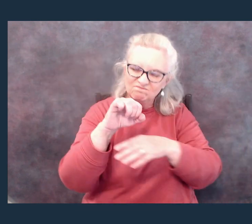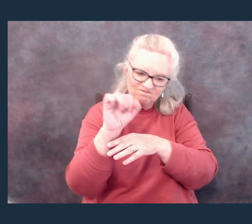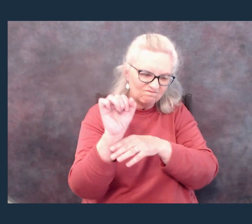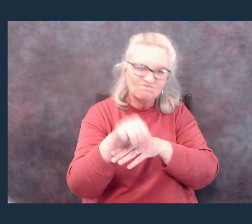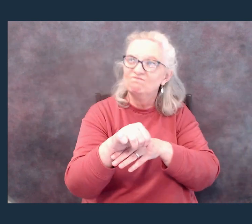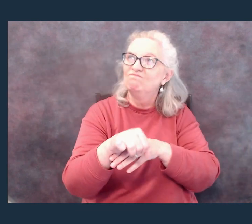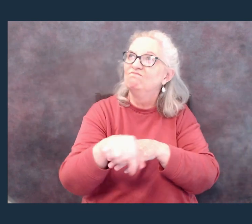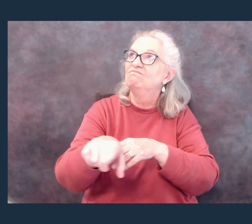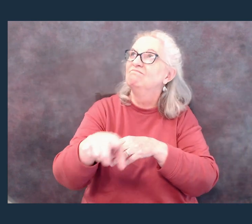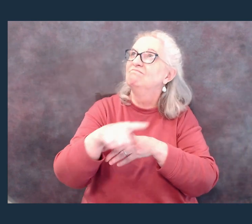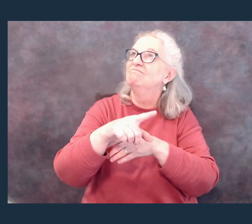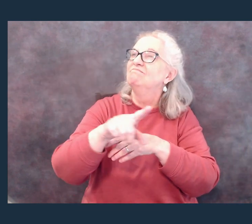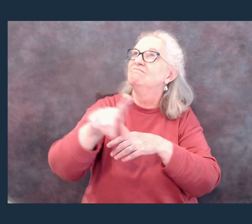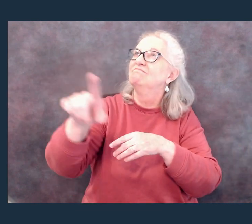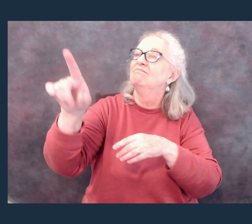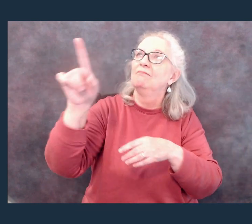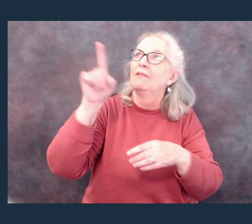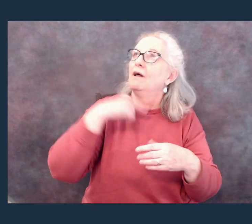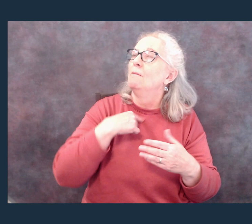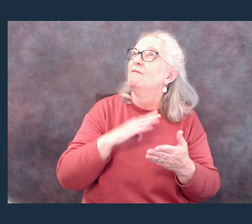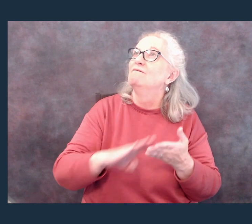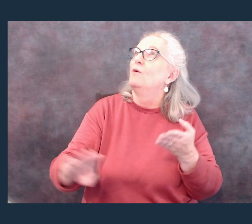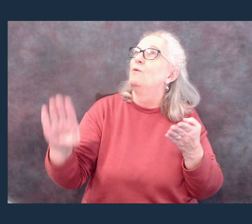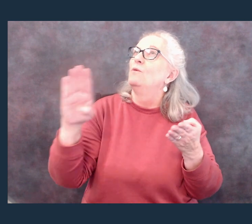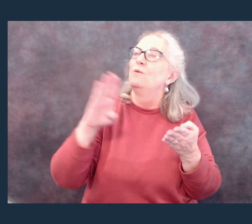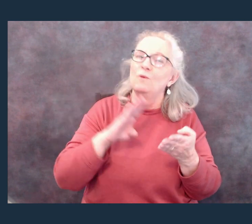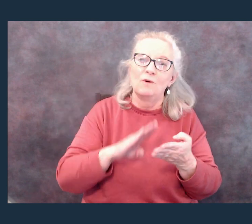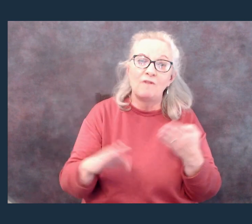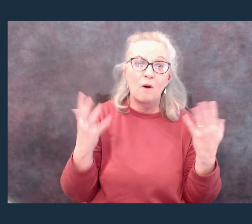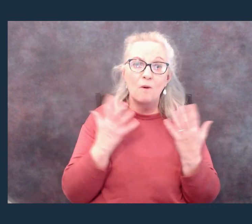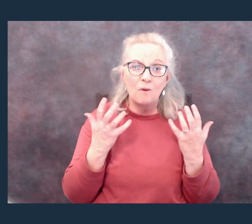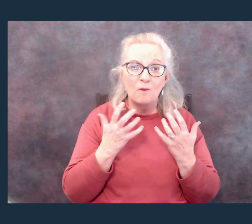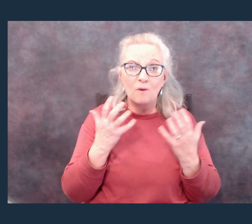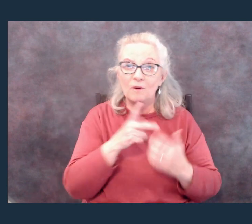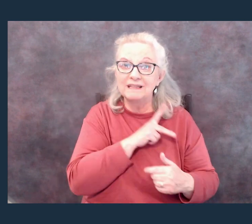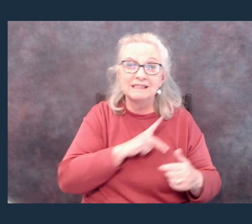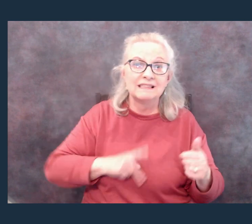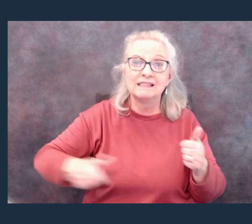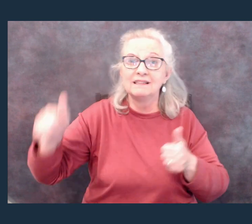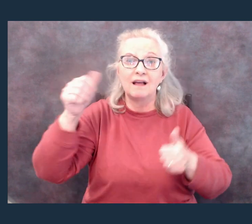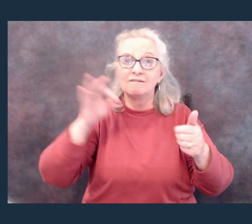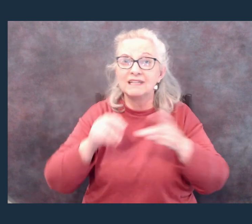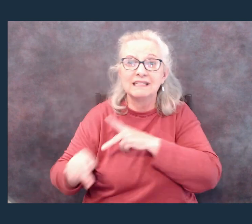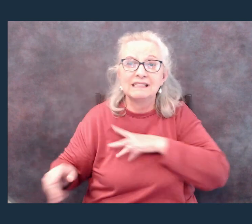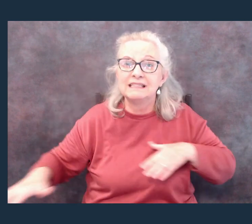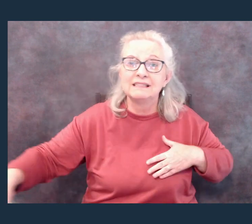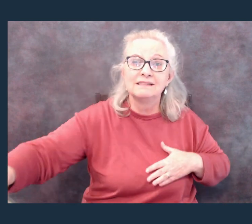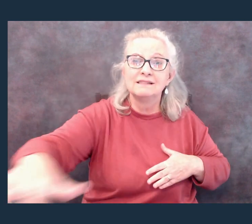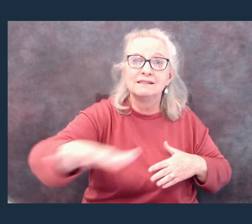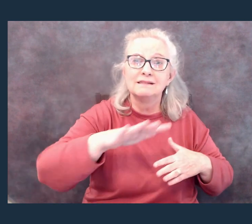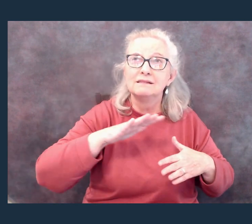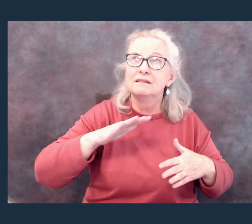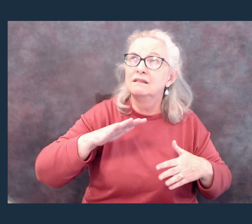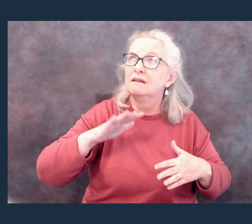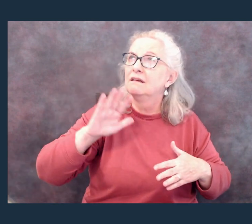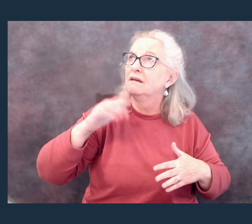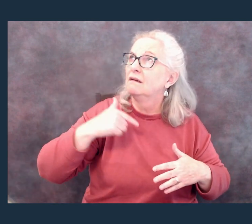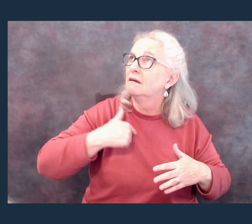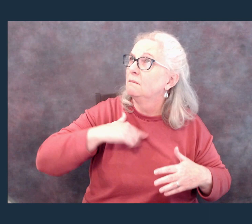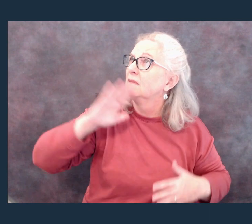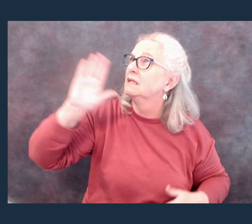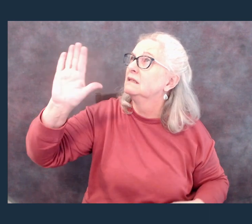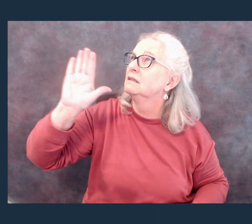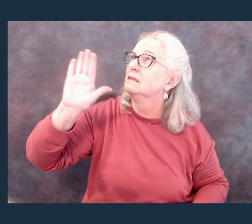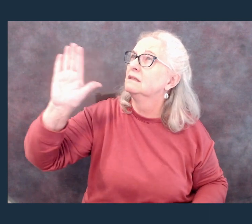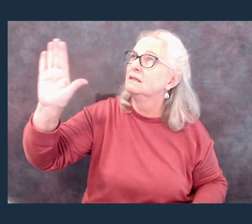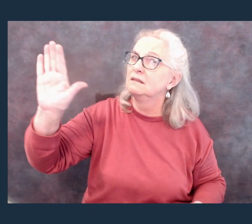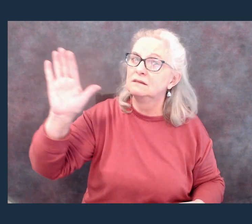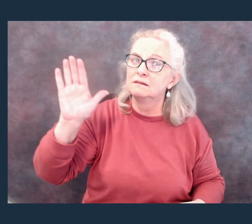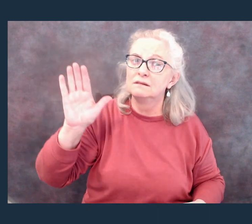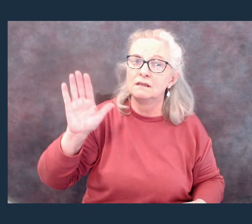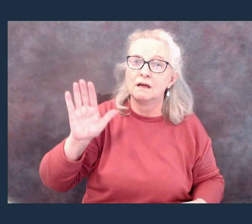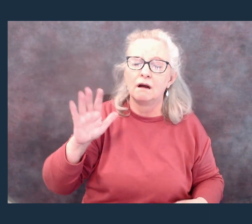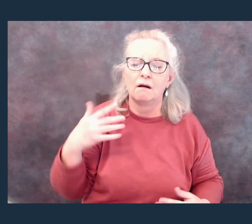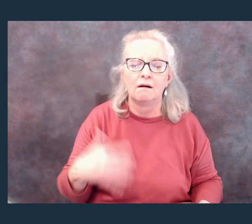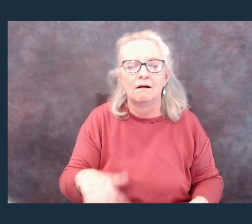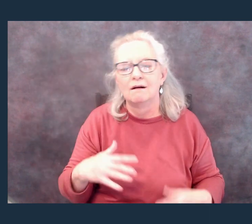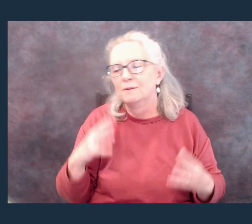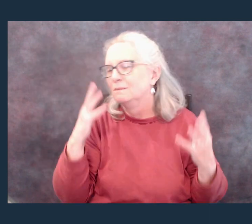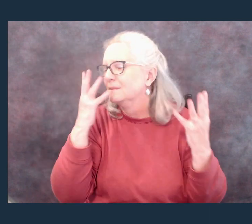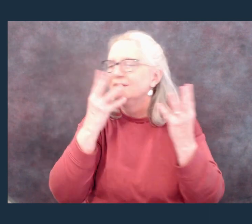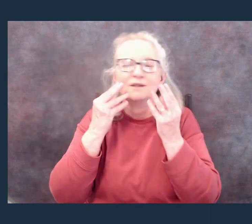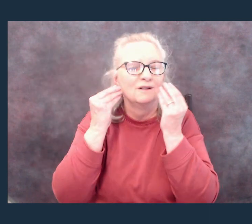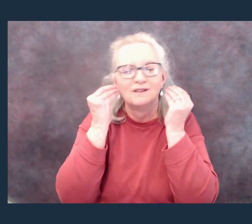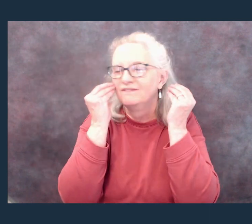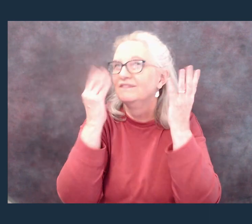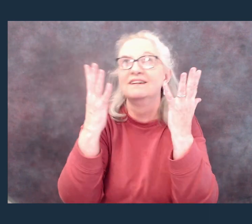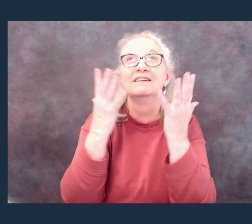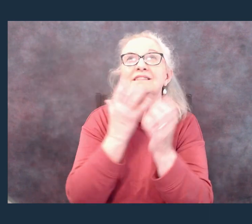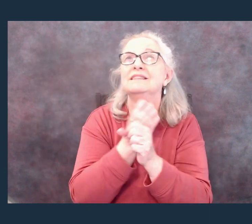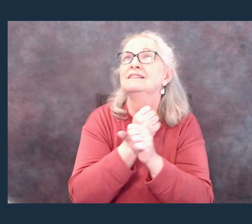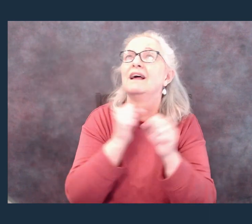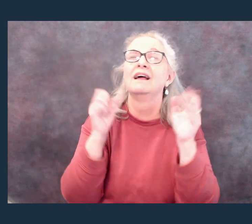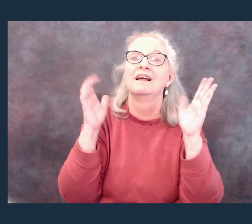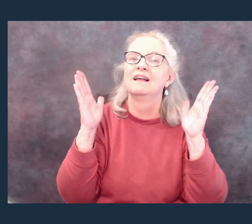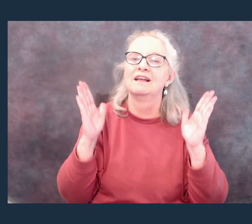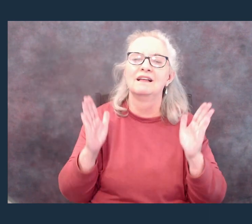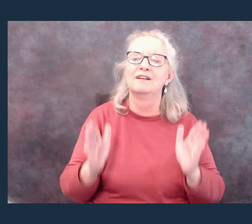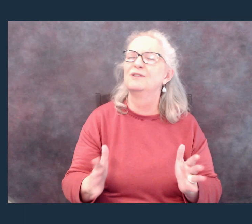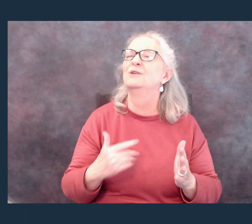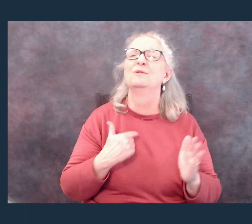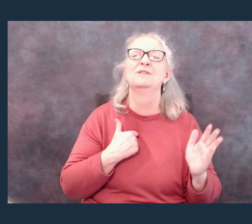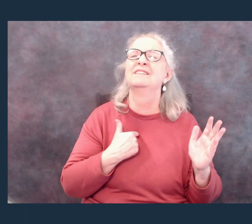The King of kings calls me His own Beautiful savior, I'm yours forever